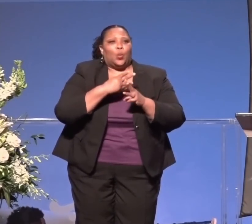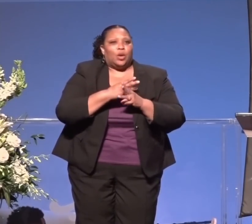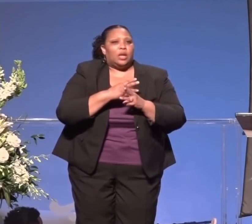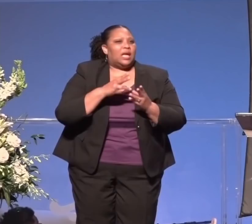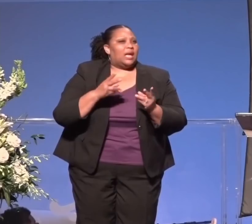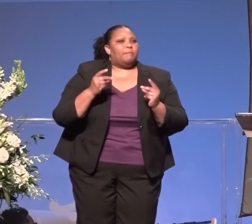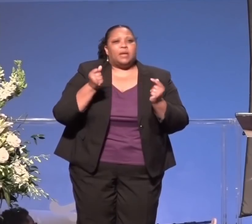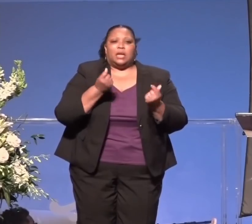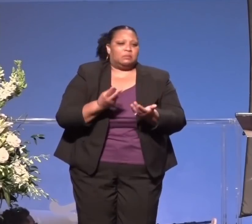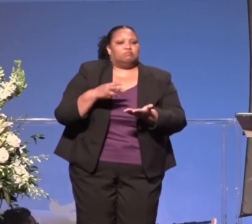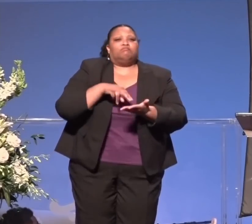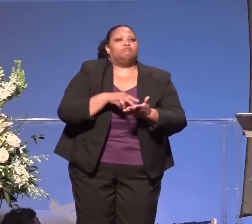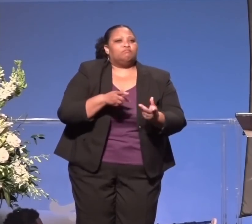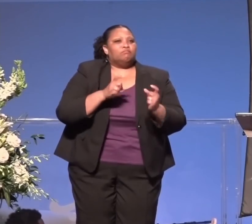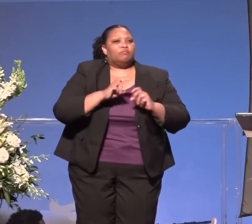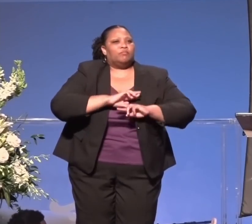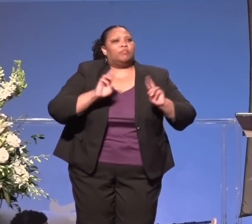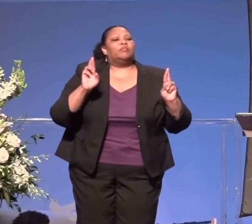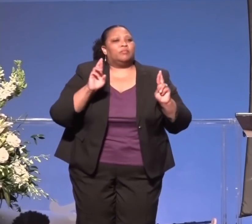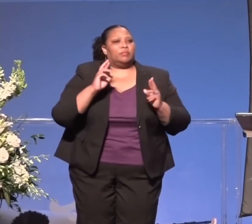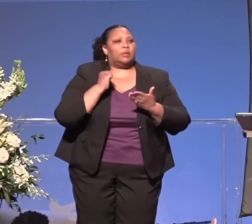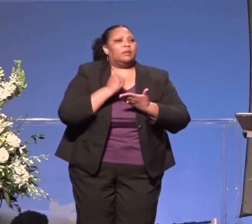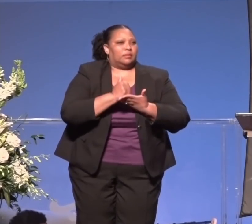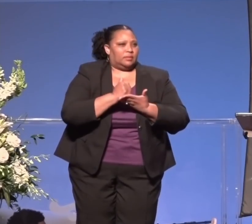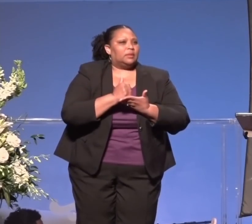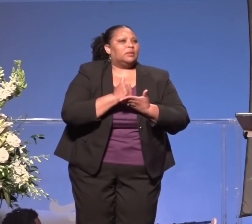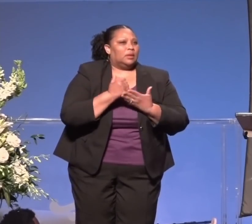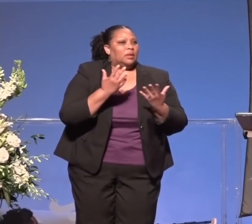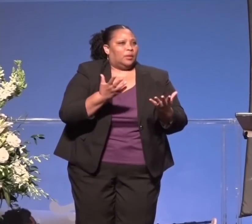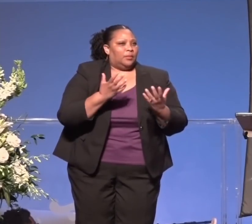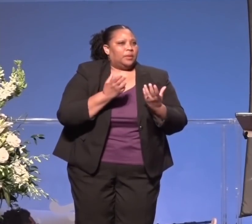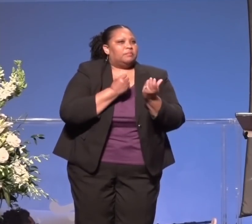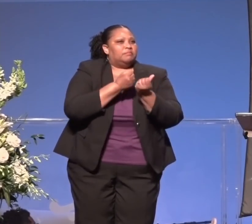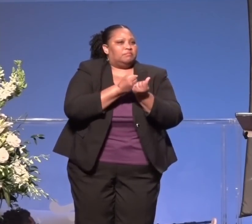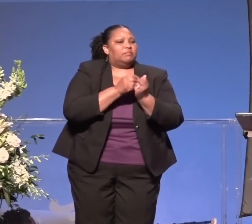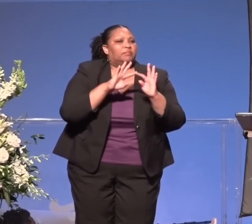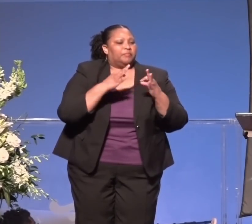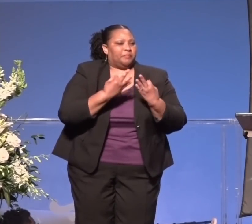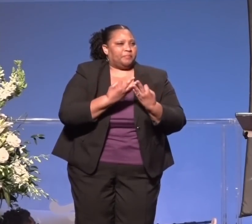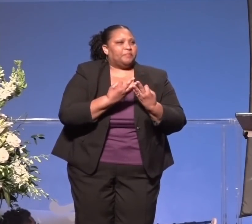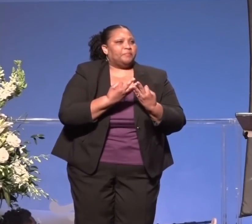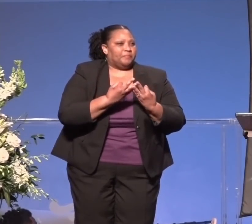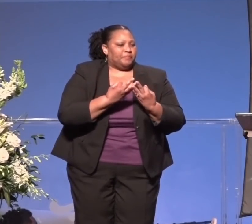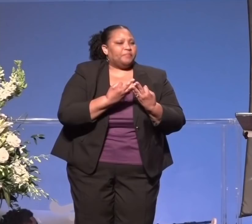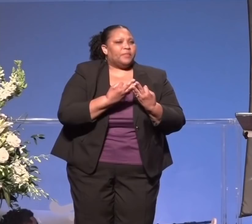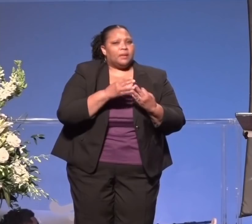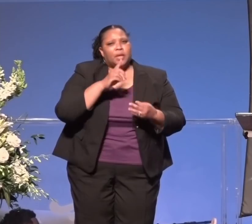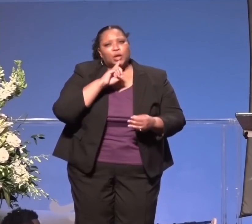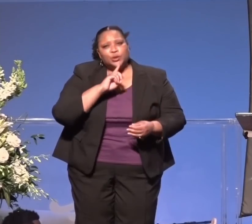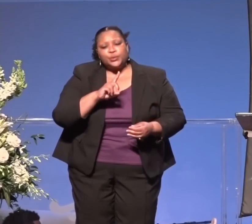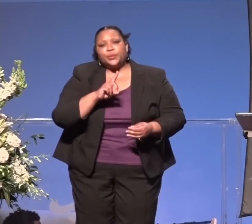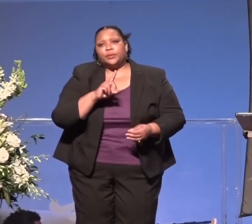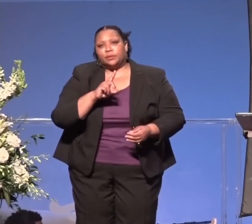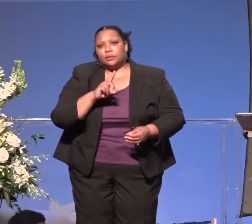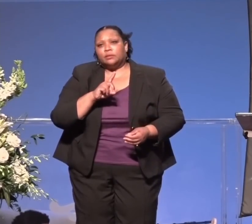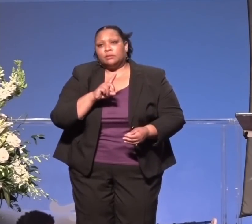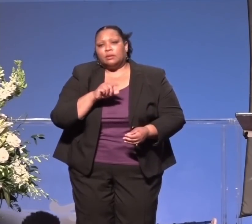IN THE FINANCIAL AND ENTERTAINMENT WORLD THAT IMMEDIATELY JUMPED UP AND SAID IMMEDIATELY JUMPED UP AND SAID